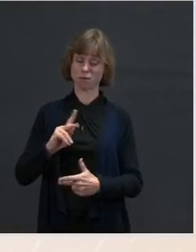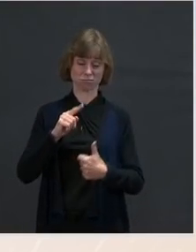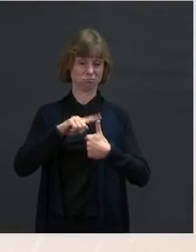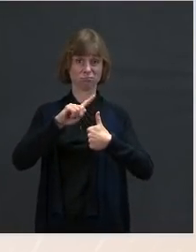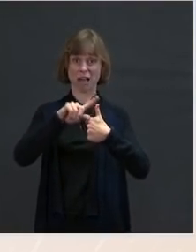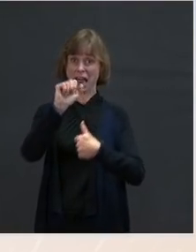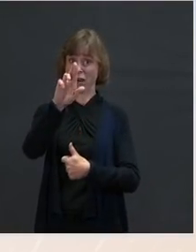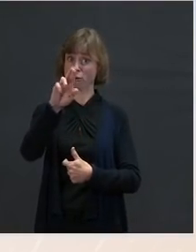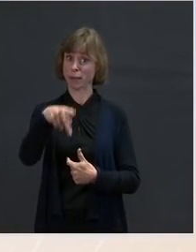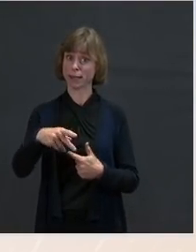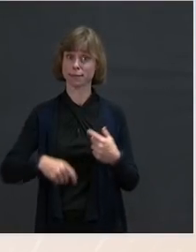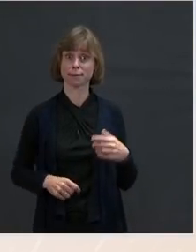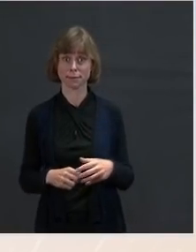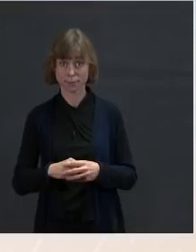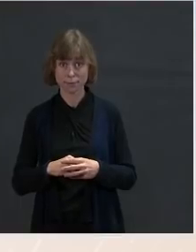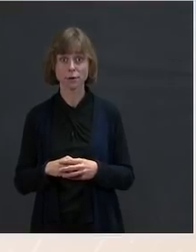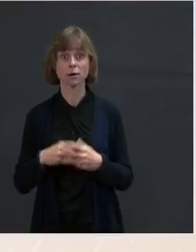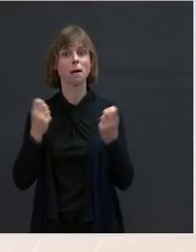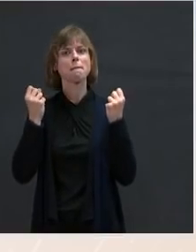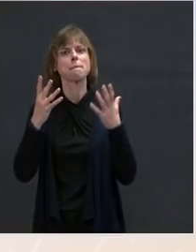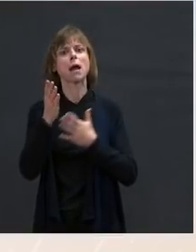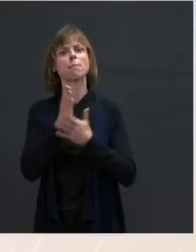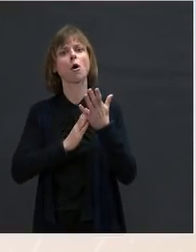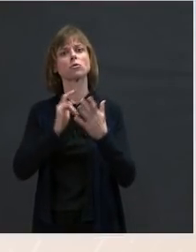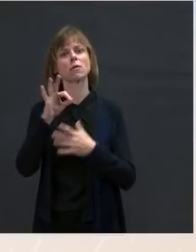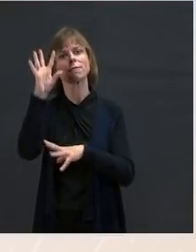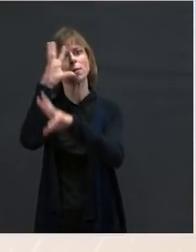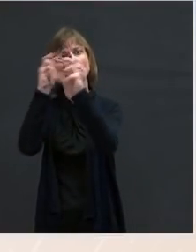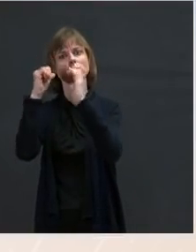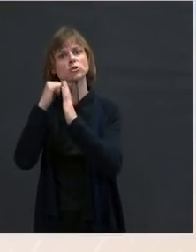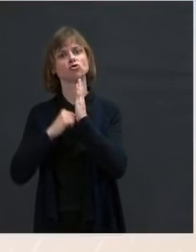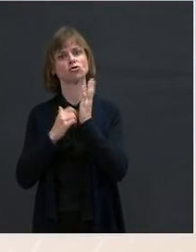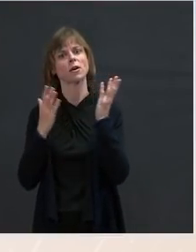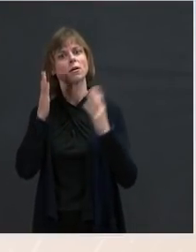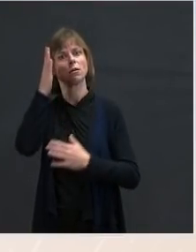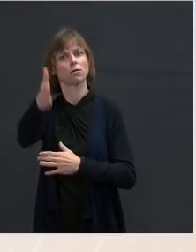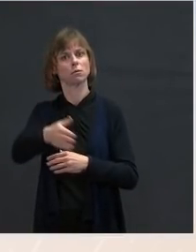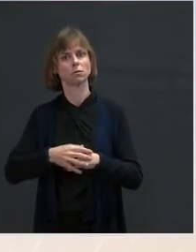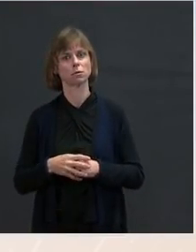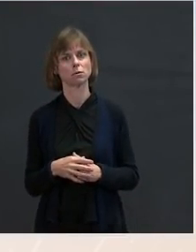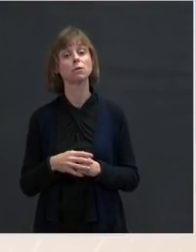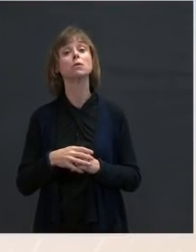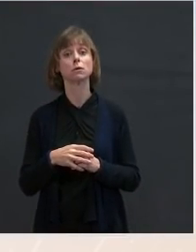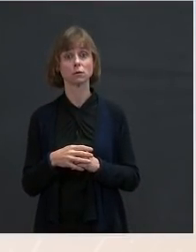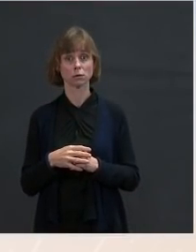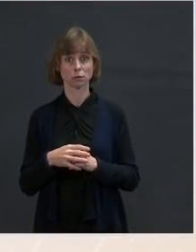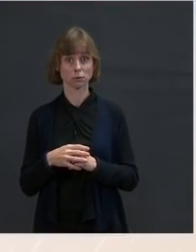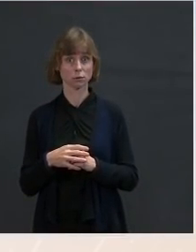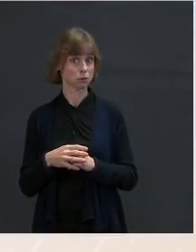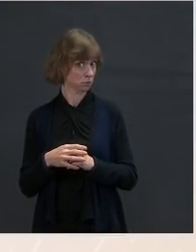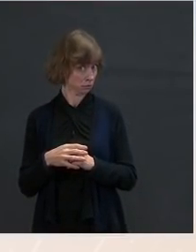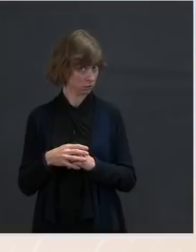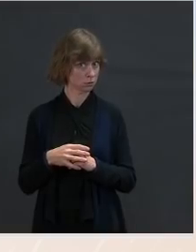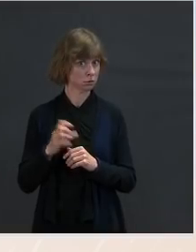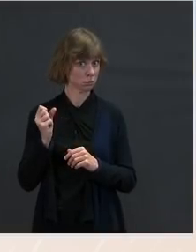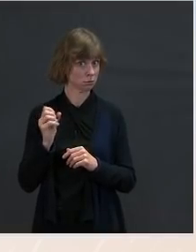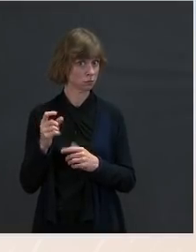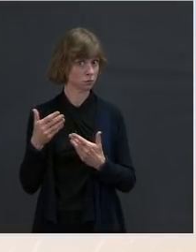that includes, you know, many components of the President's agenda, moving forward. The Press: Ms. Psaki: Oh -- >> The Press: Sorry, one more. Ms. Psaki: Go ahead. Go ahead.